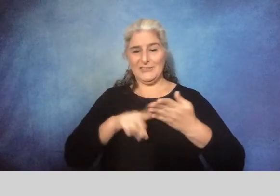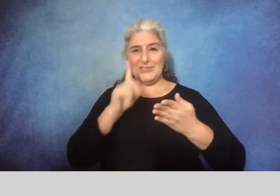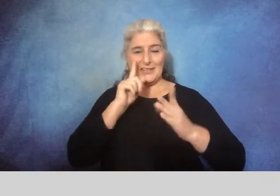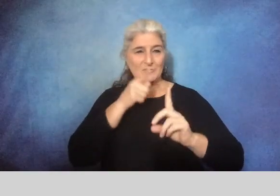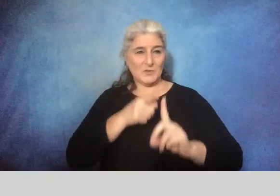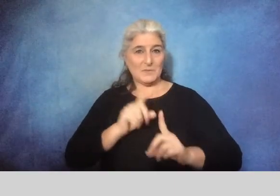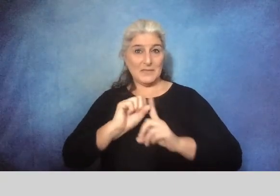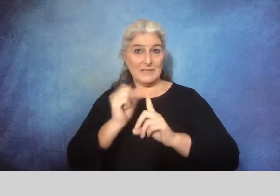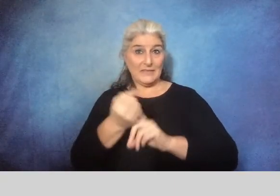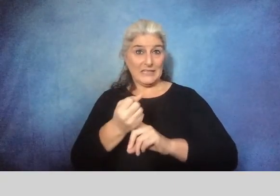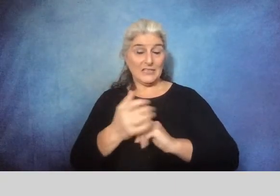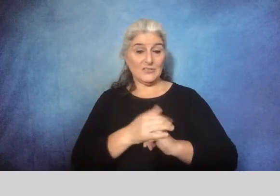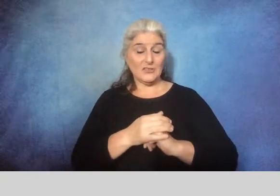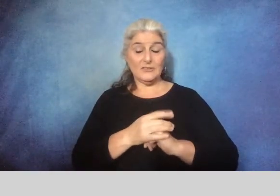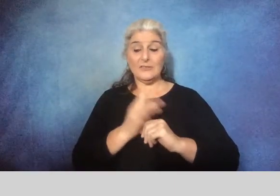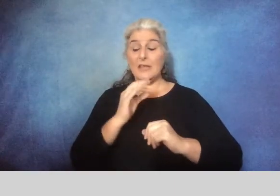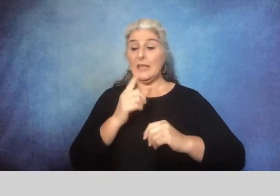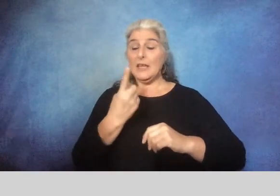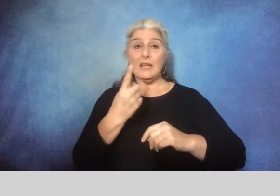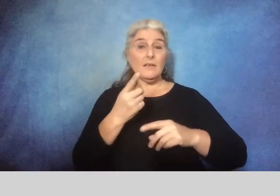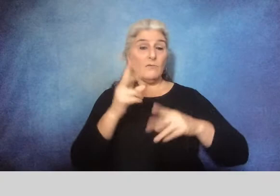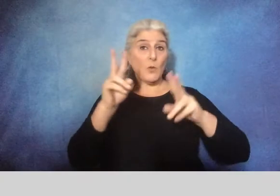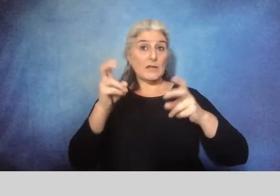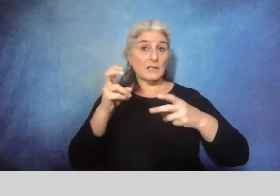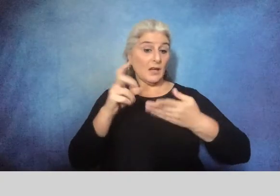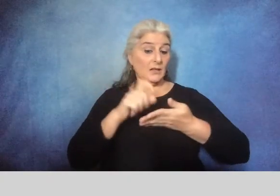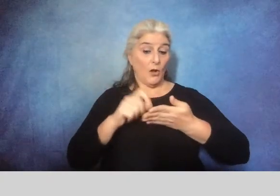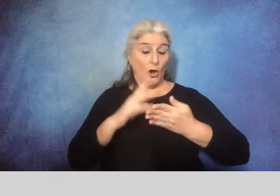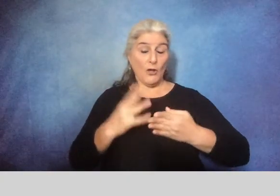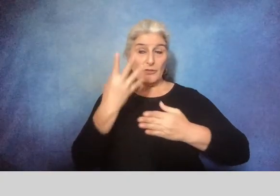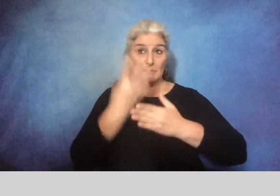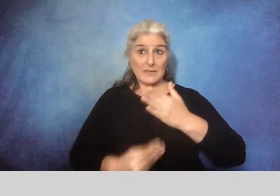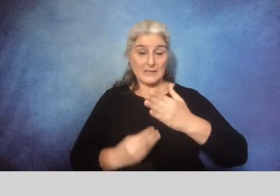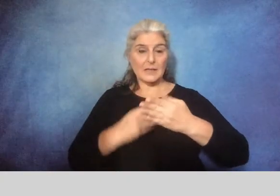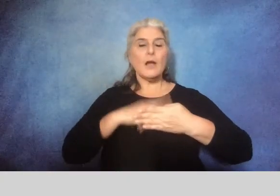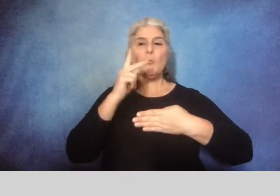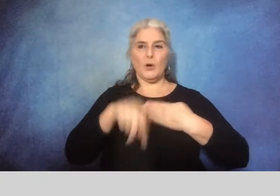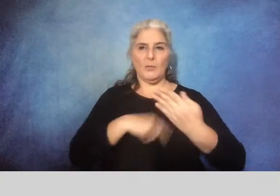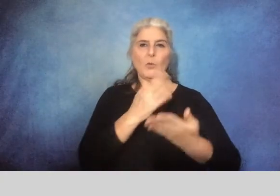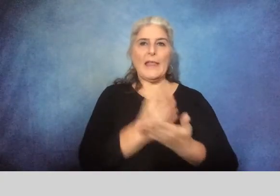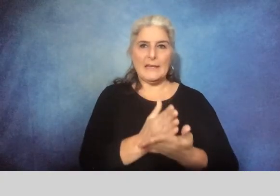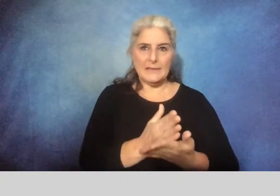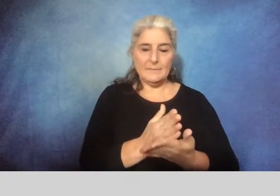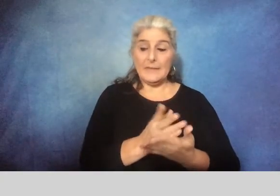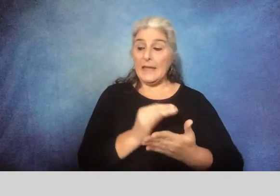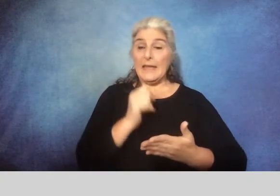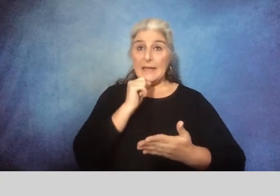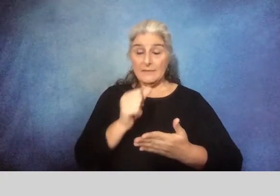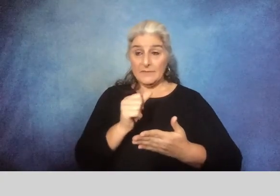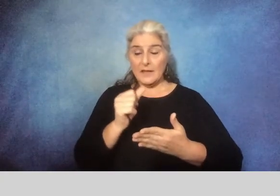If what title or author is missing, the program ends. If not, we create a plugin manager